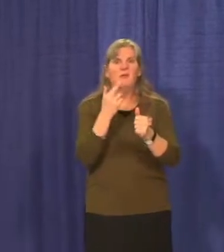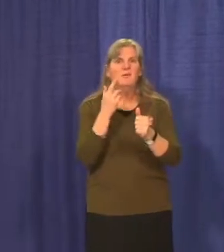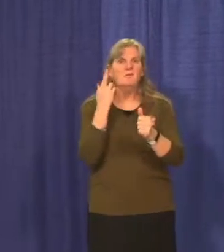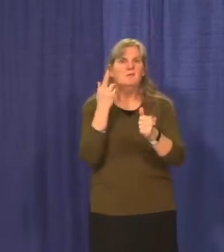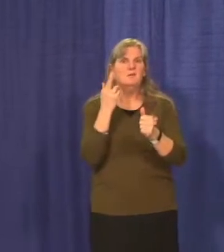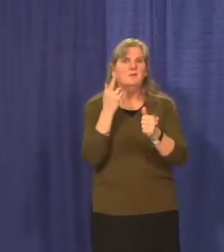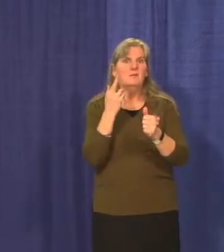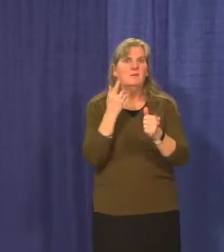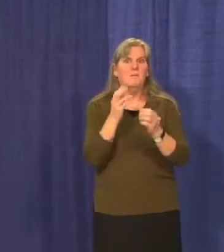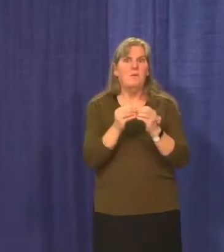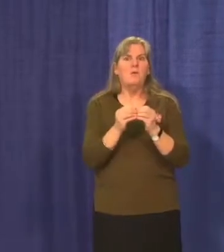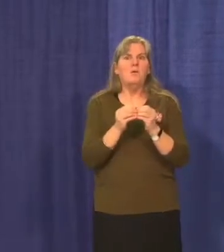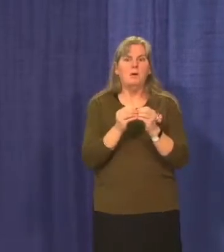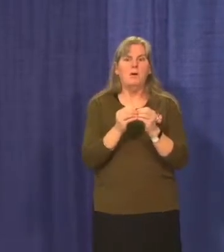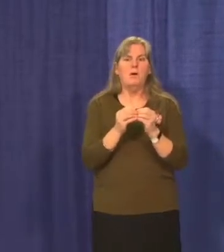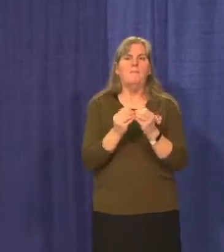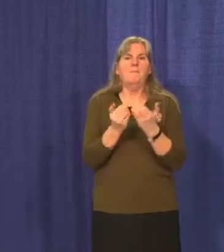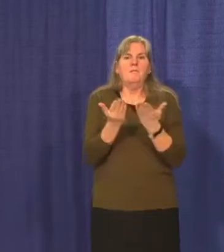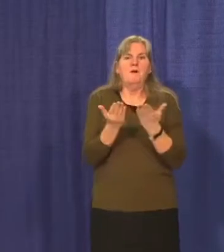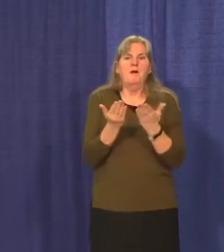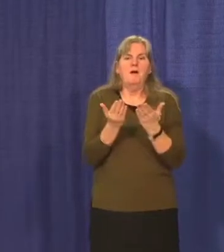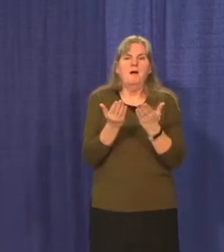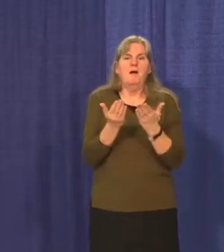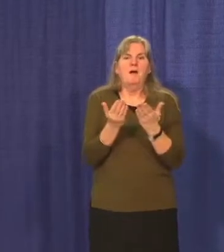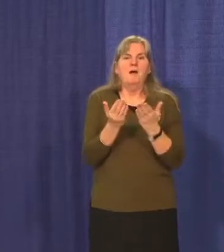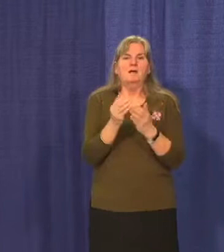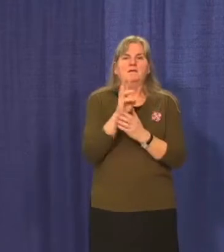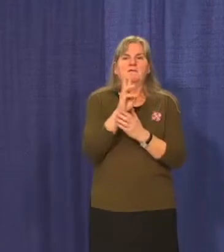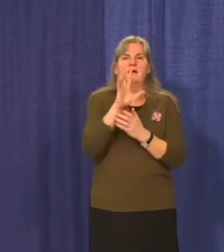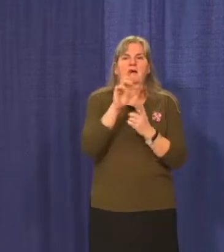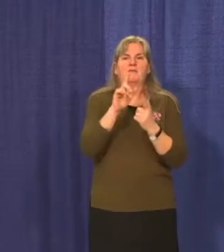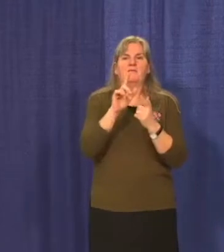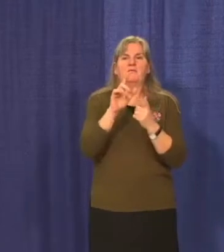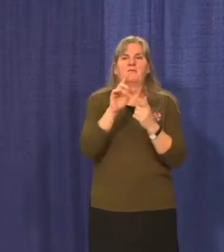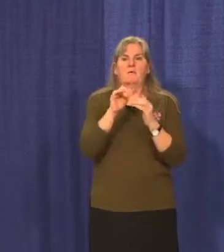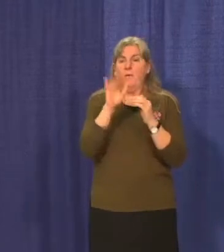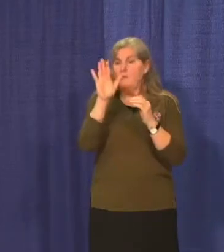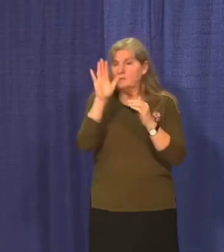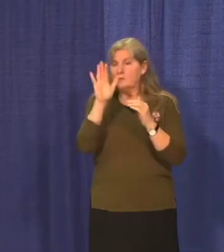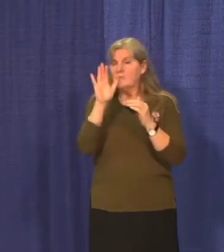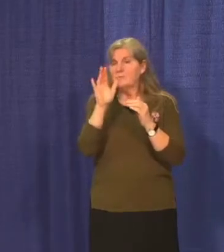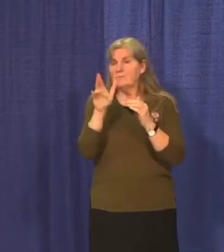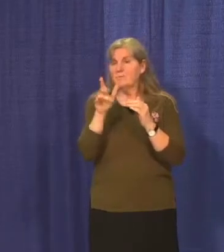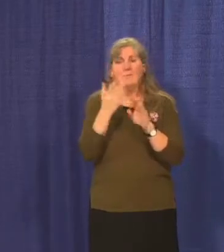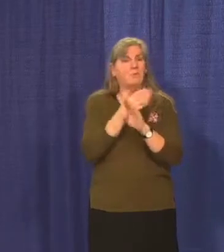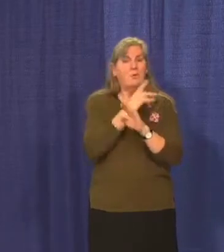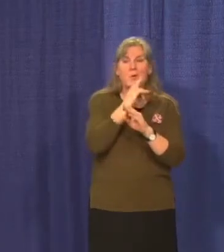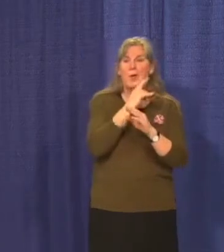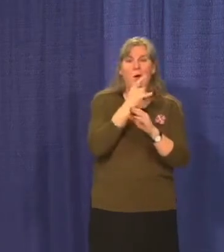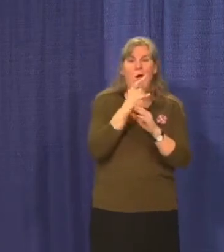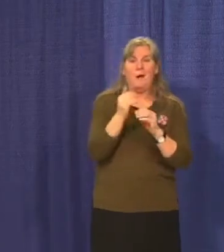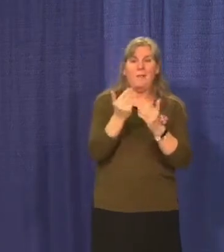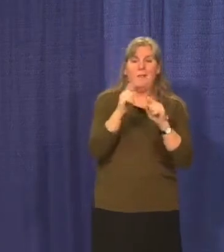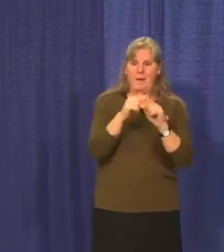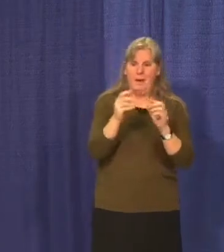even with adding the category of 65 plus, and things like that.